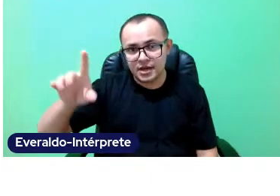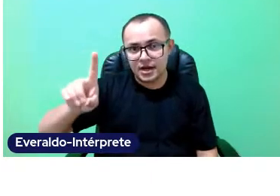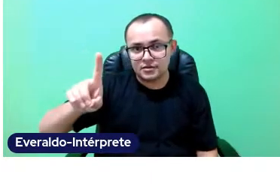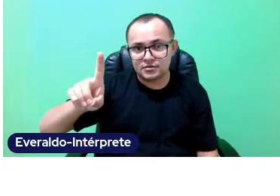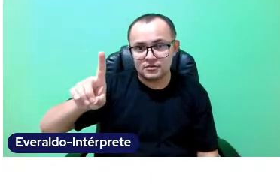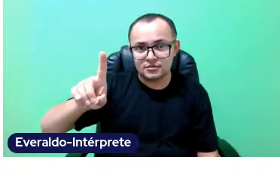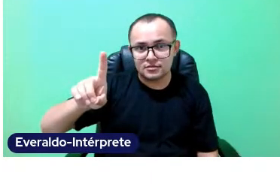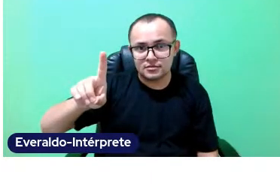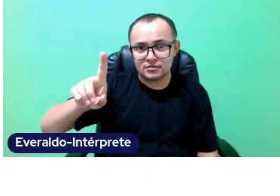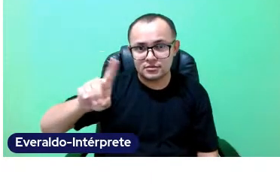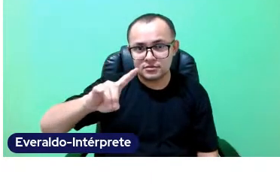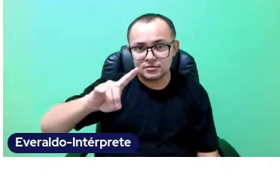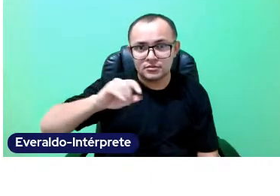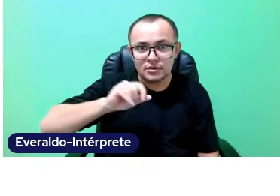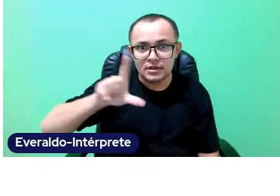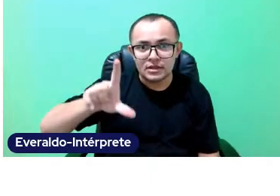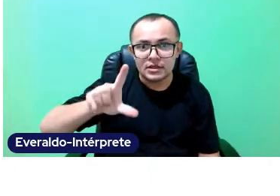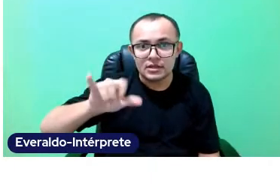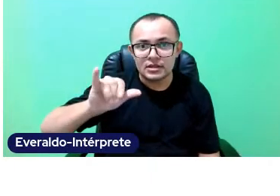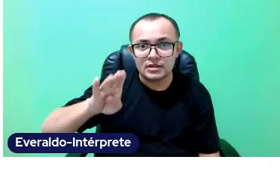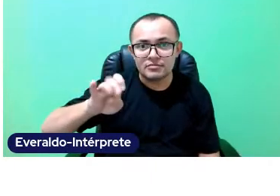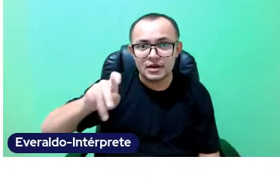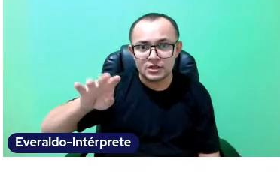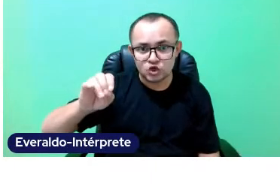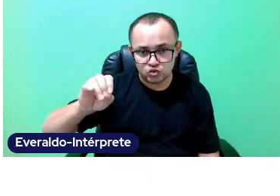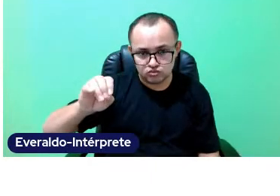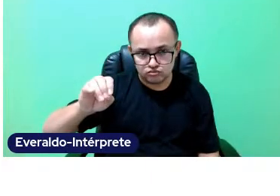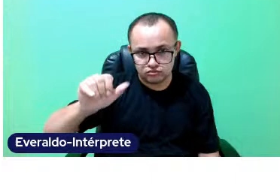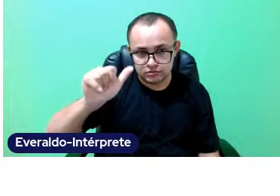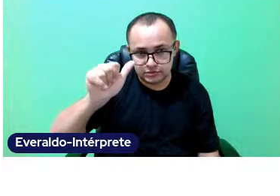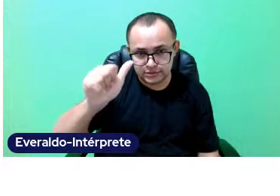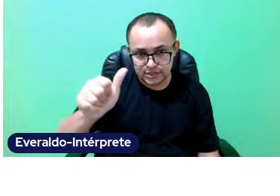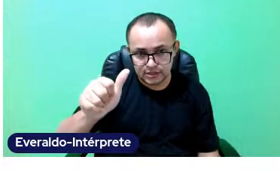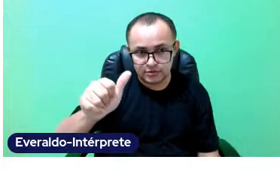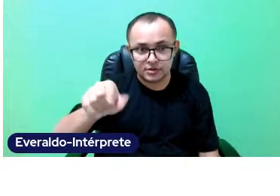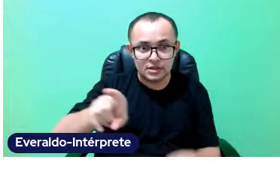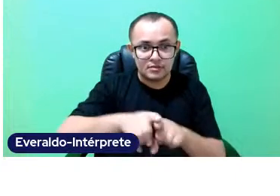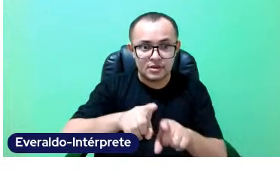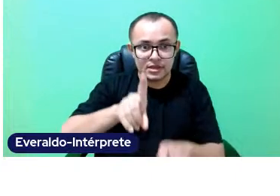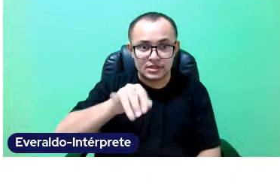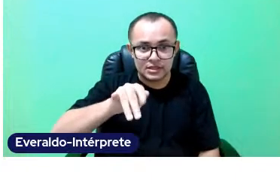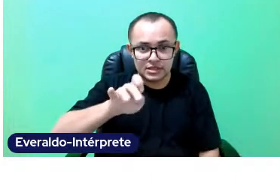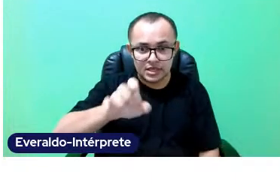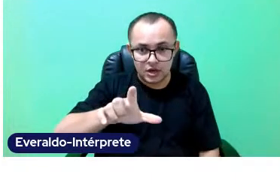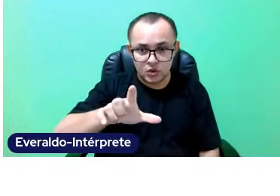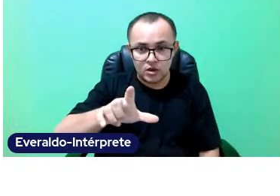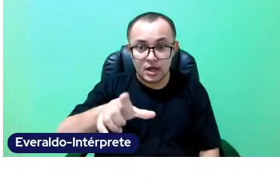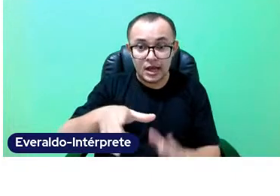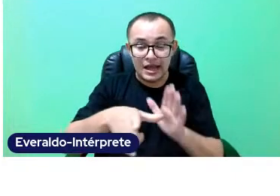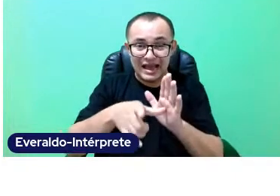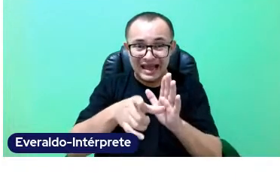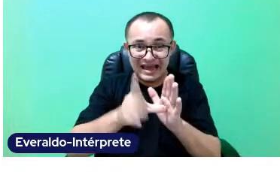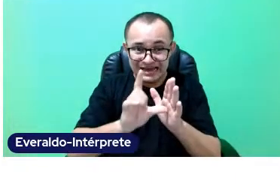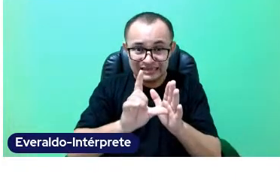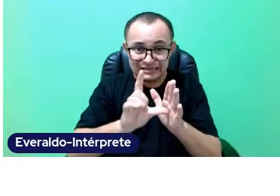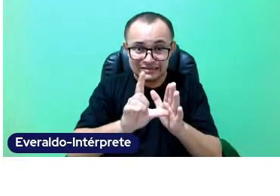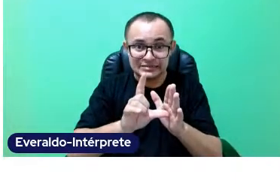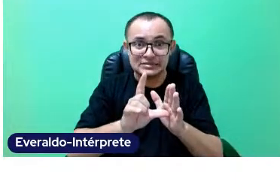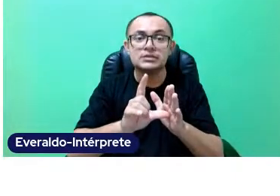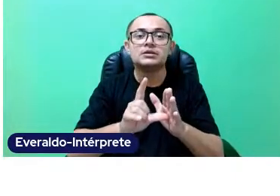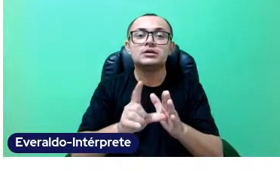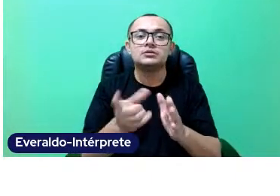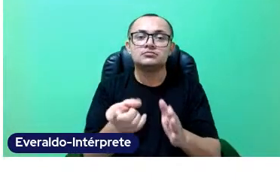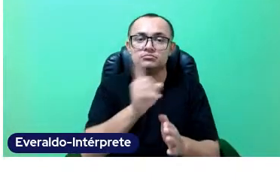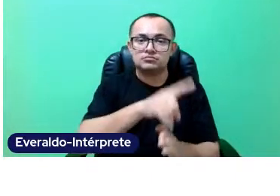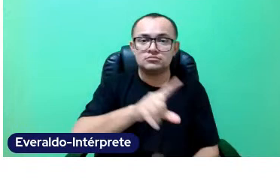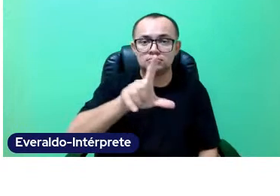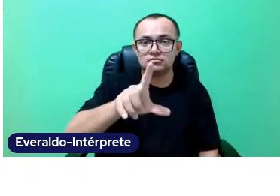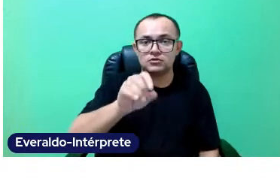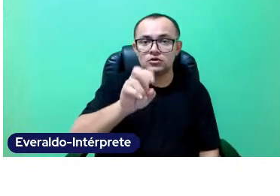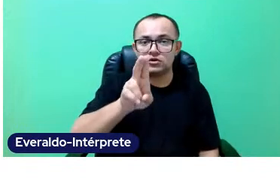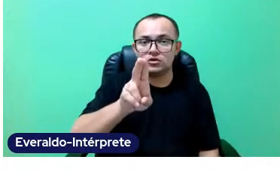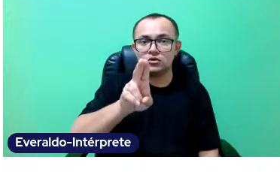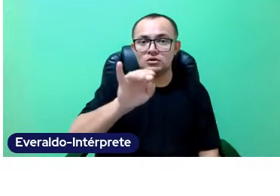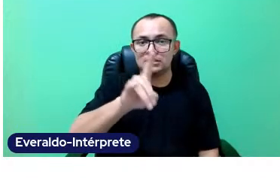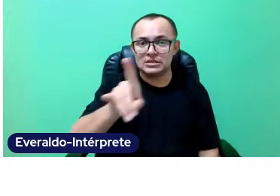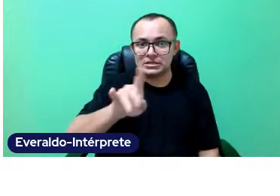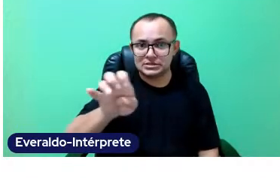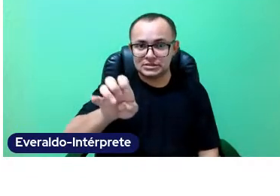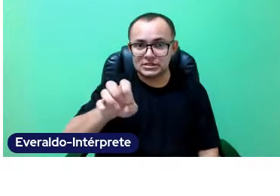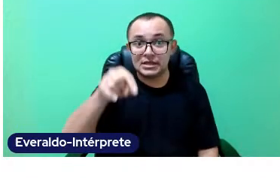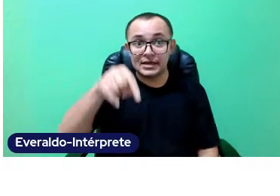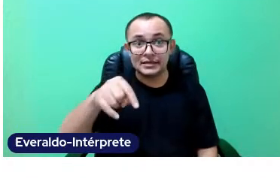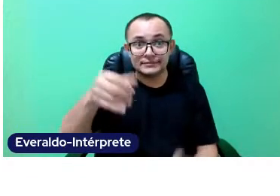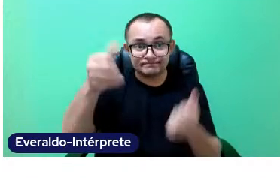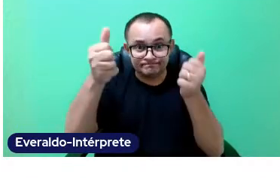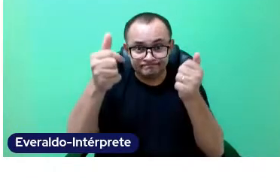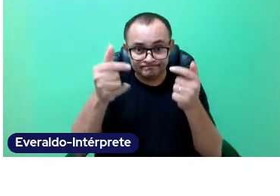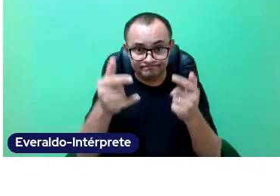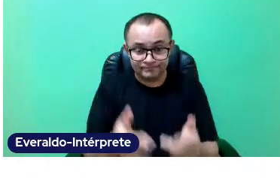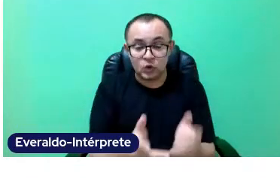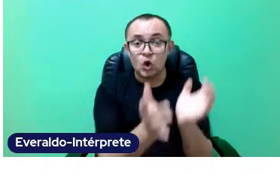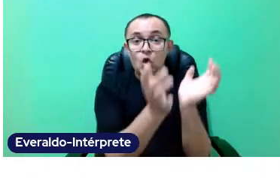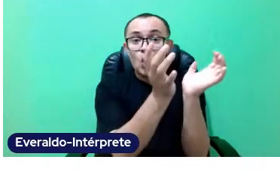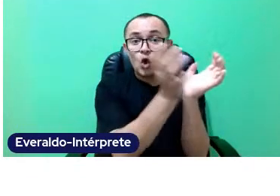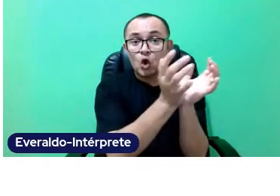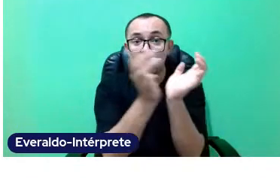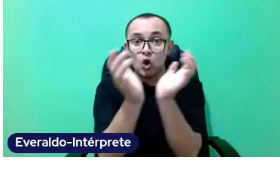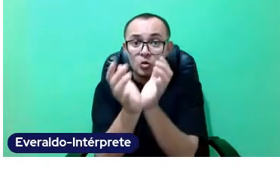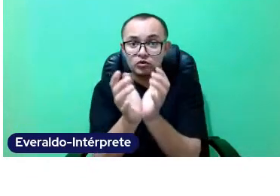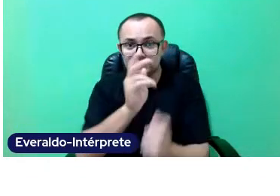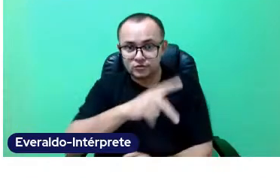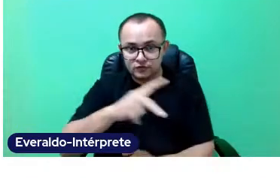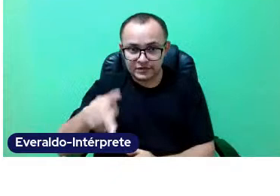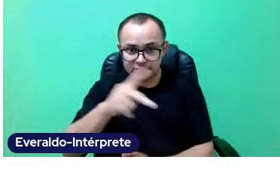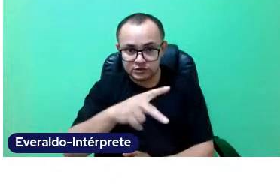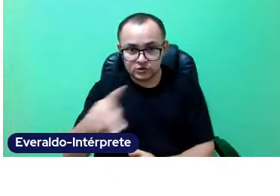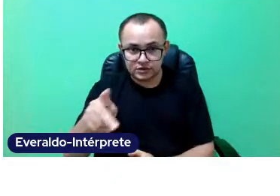I would like to share with you that we ask from the teacher groups that are following us to take printscreens,